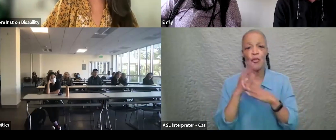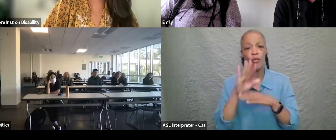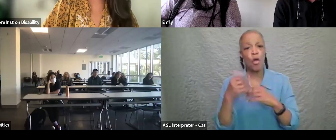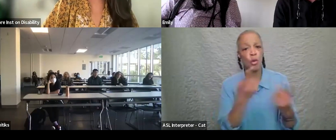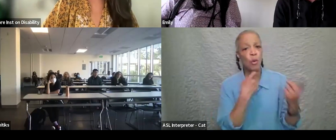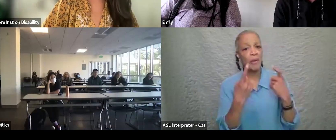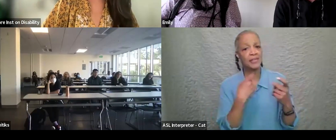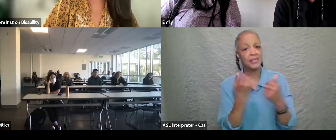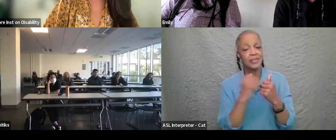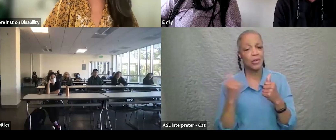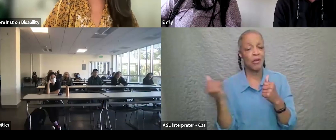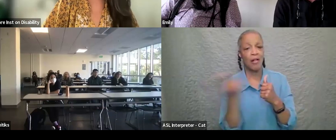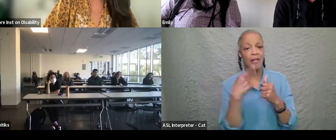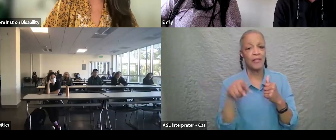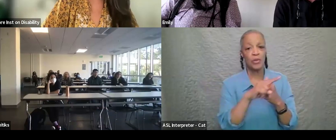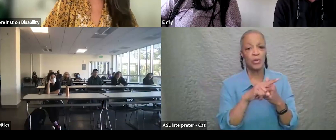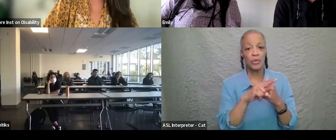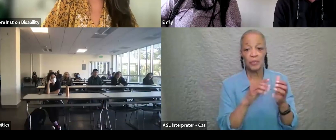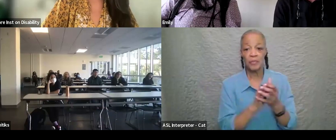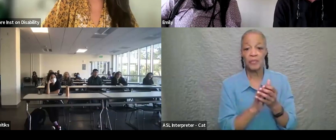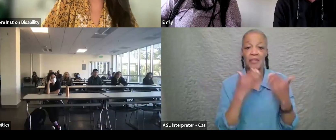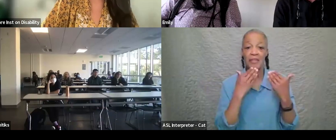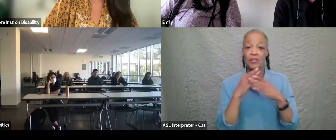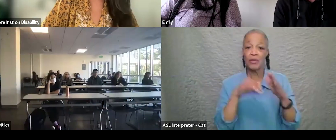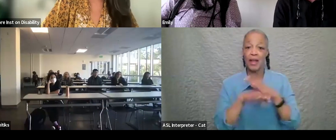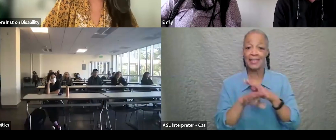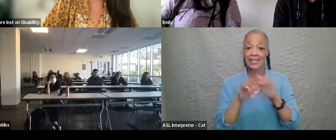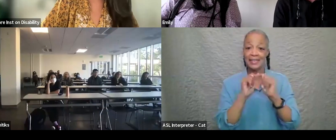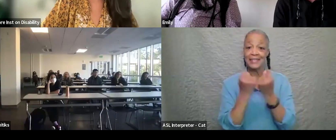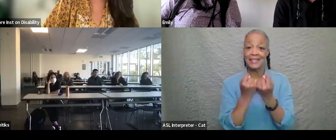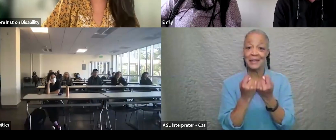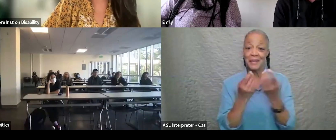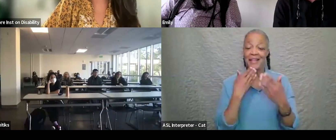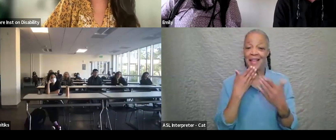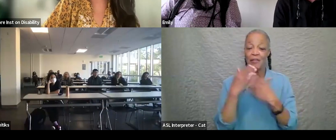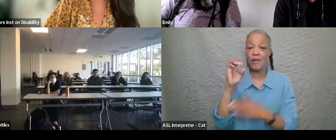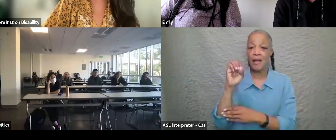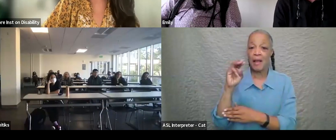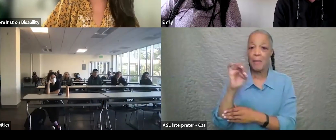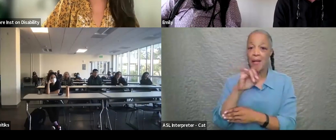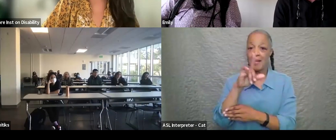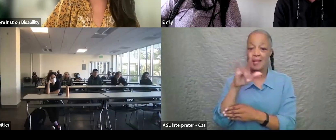Big thanks to our access team and also Emily Beitiks for coordinating this entire event.